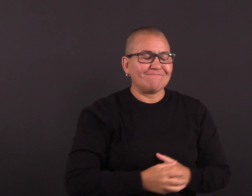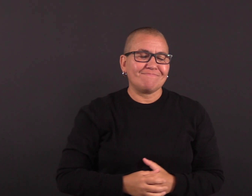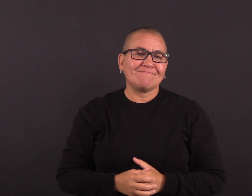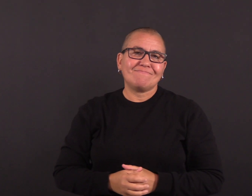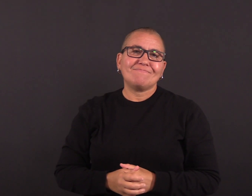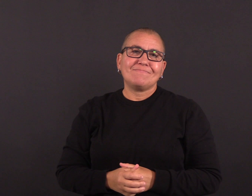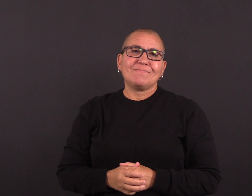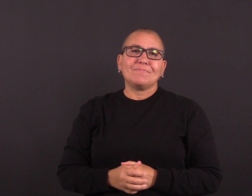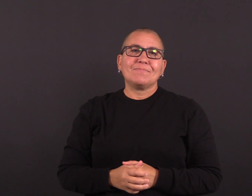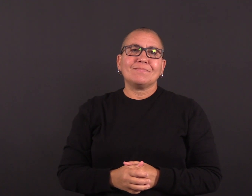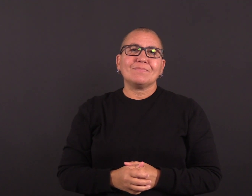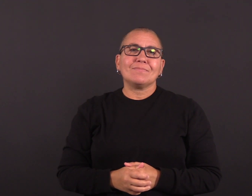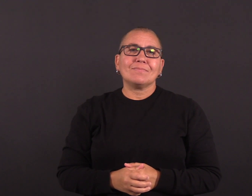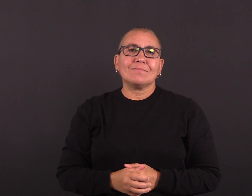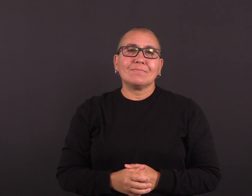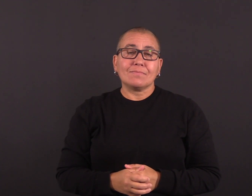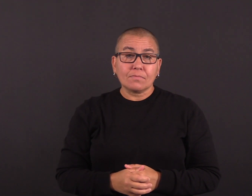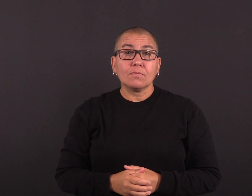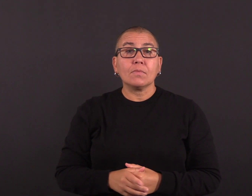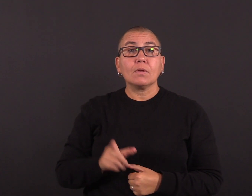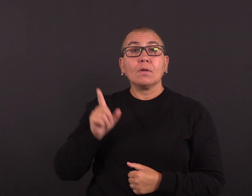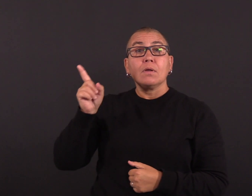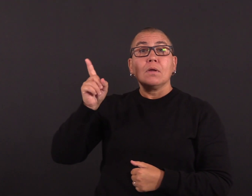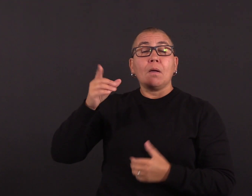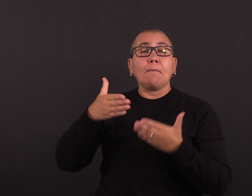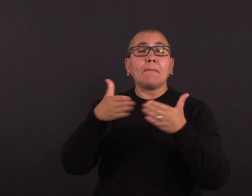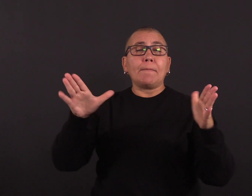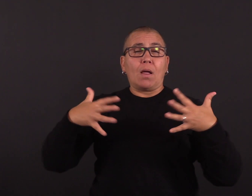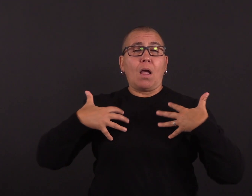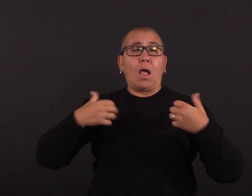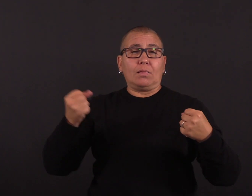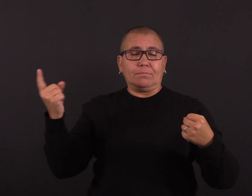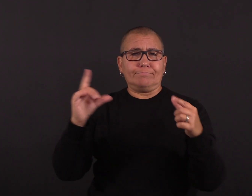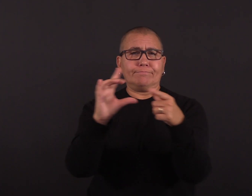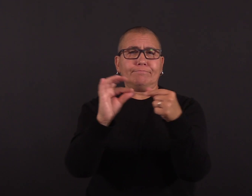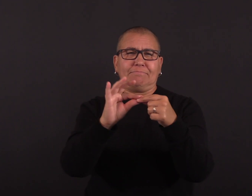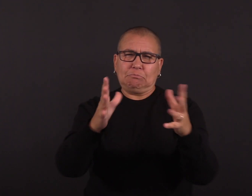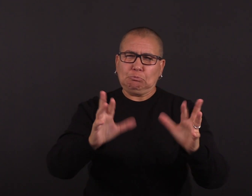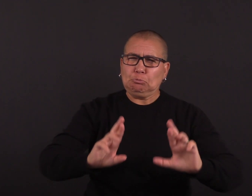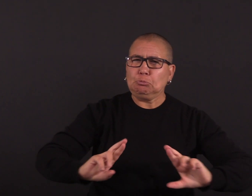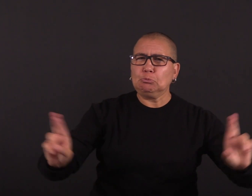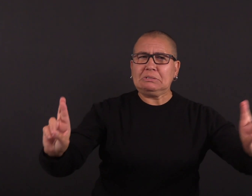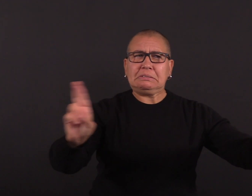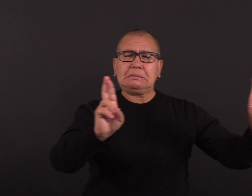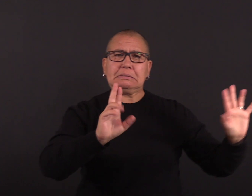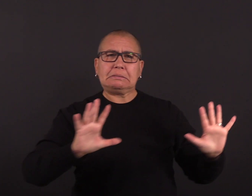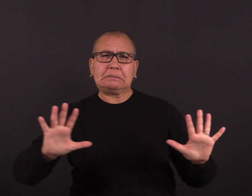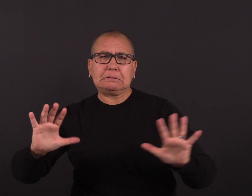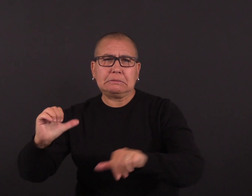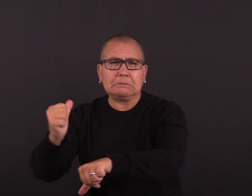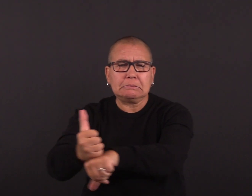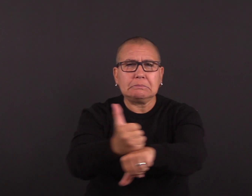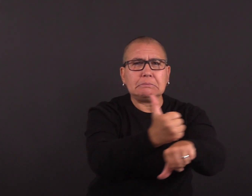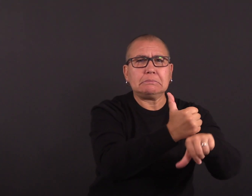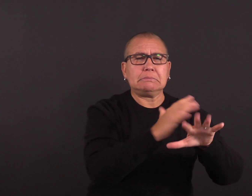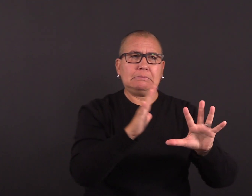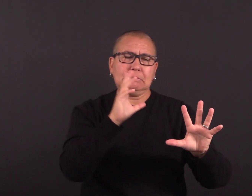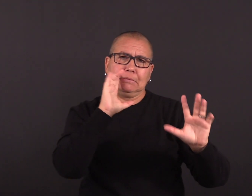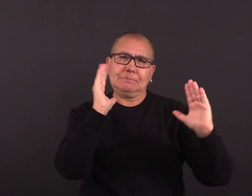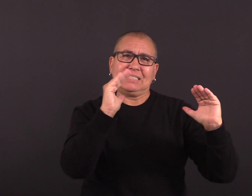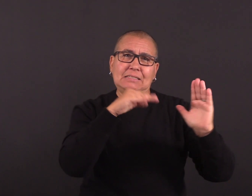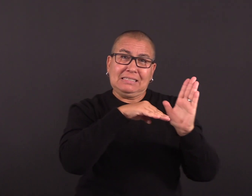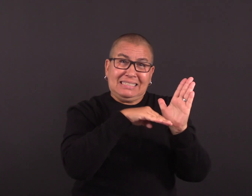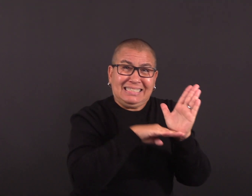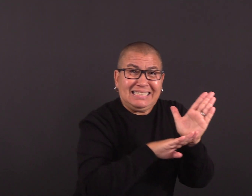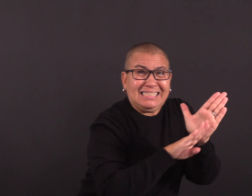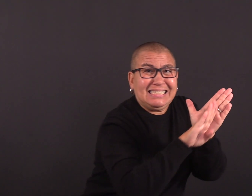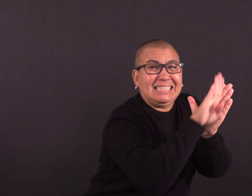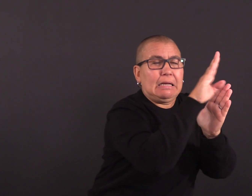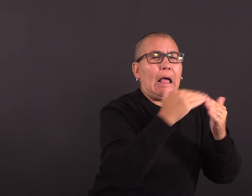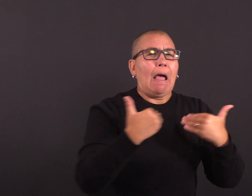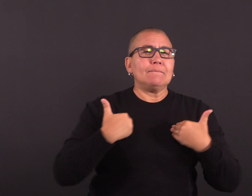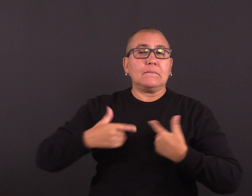but have been climbing steadily for several weeks and are predicted to accelerate.